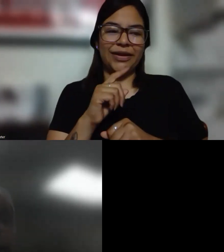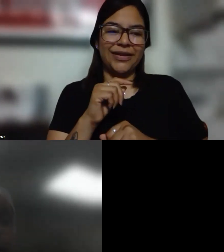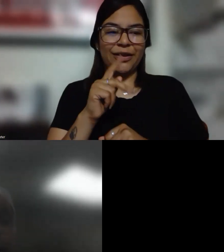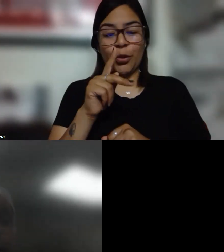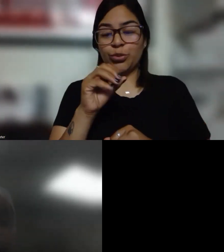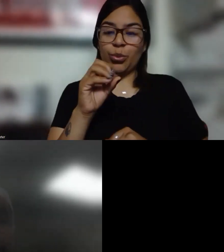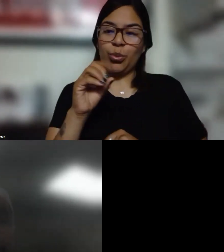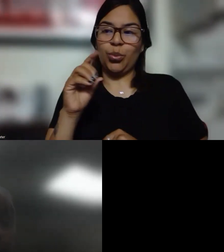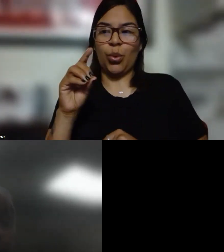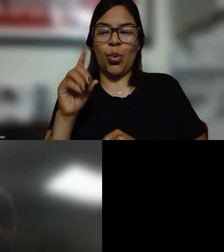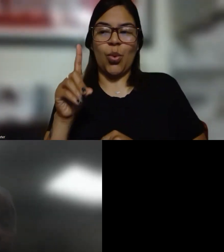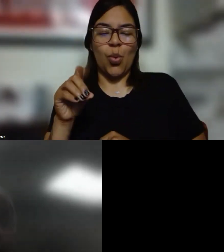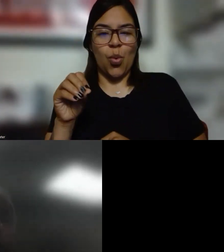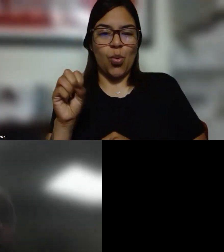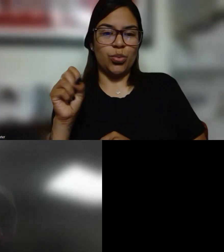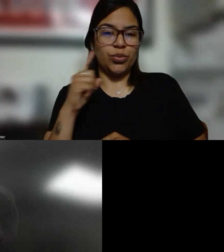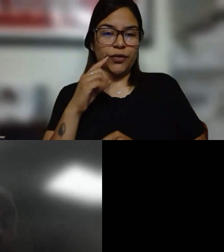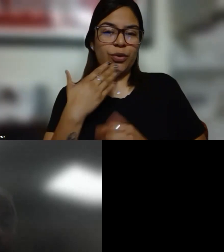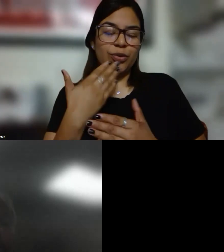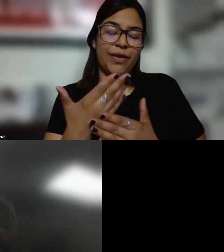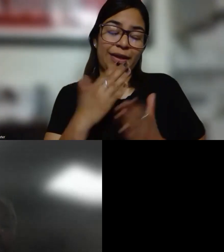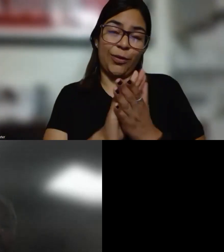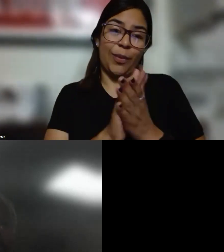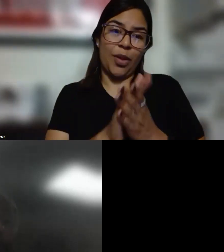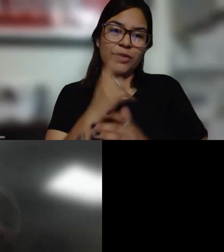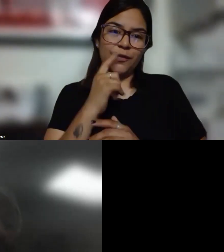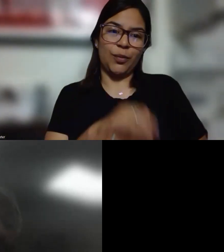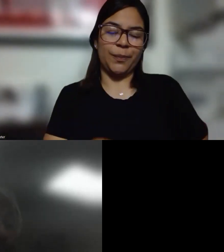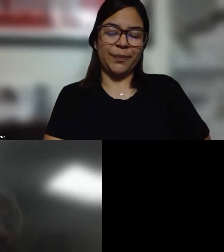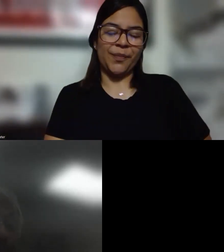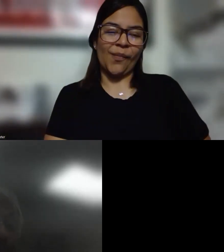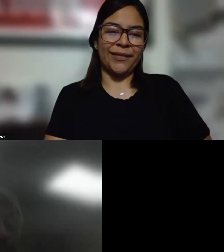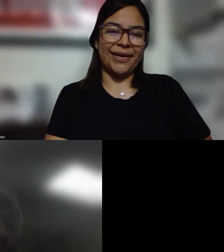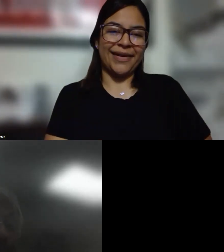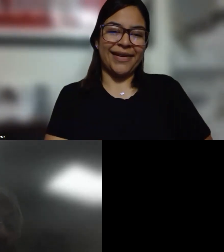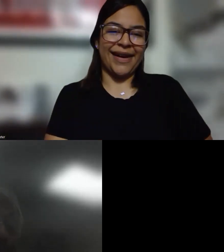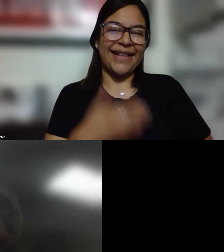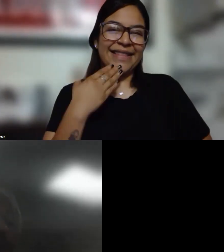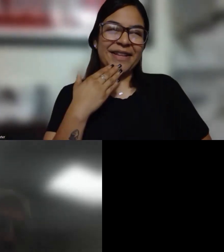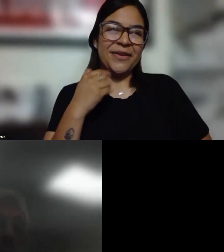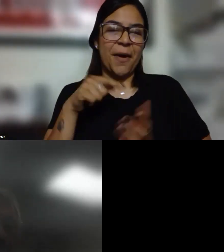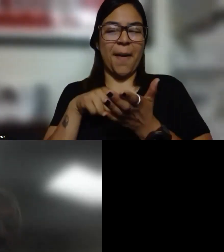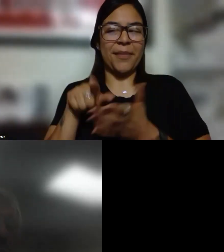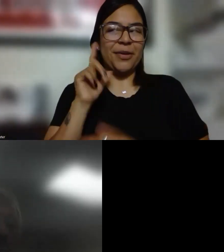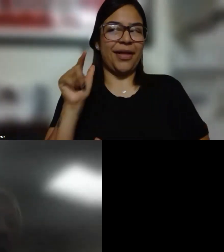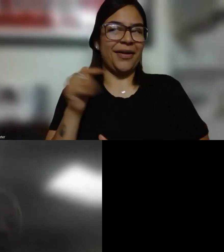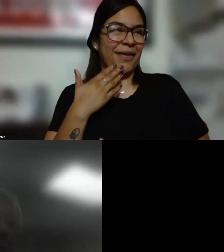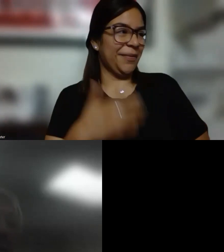you again Wilson for everything you do thank you Larry I'll pay you later I'm I'm looking for the